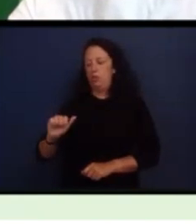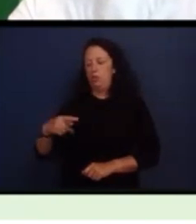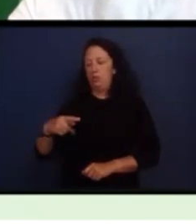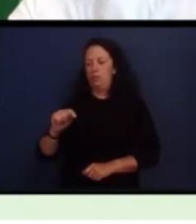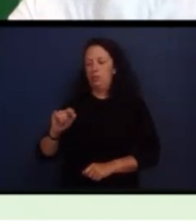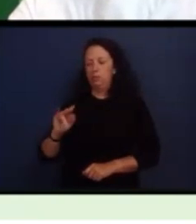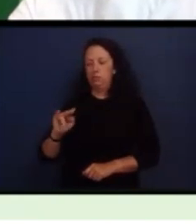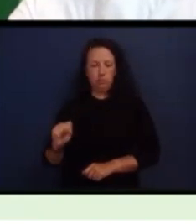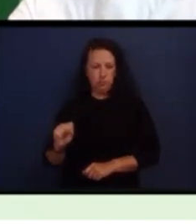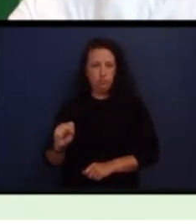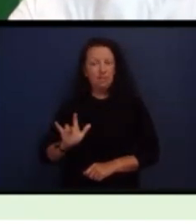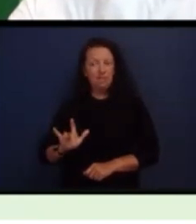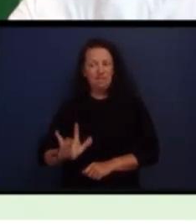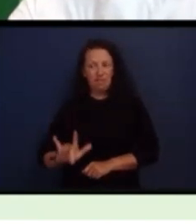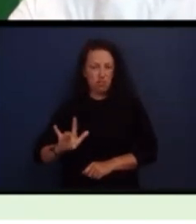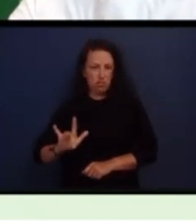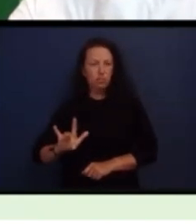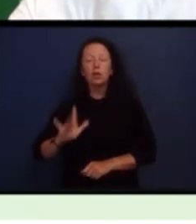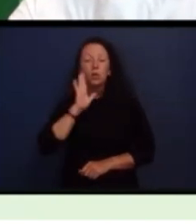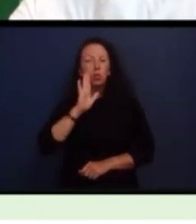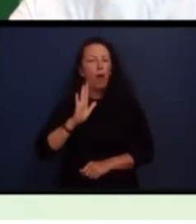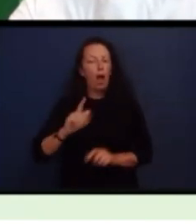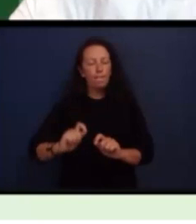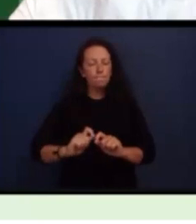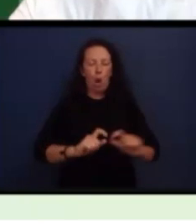The captions box will appear at the bottom of your screen and can be moved around the